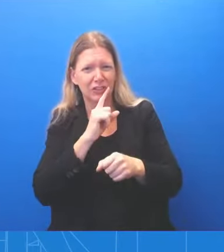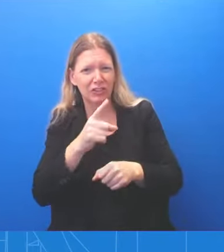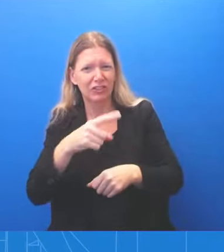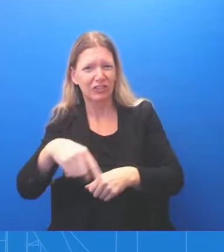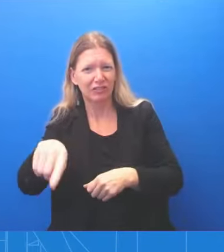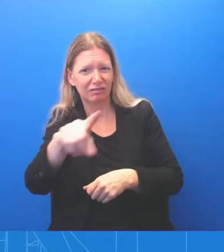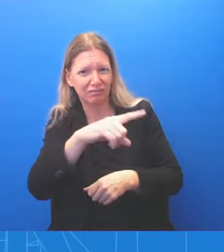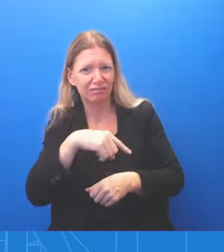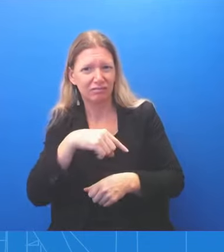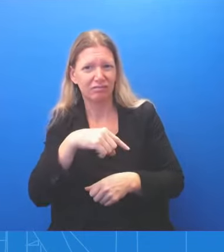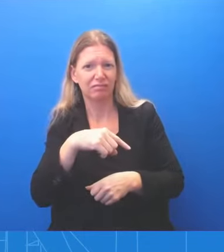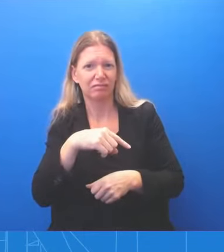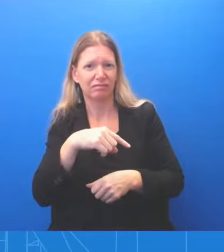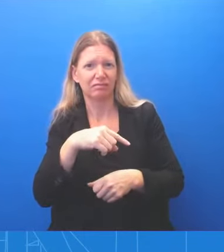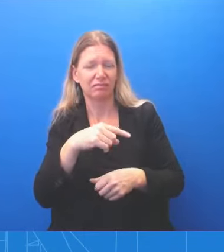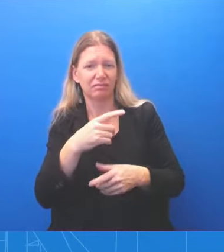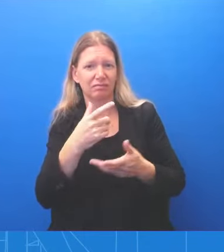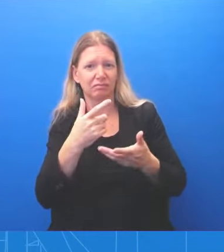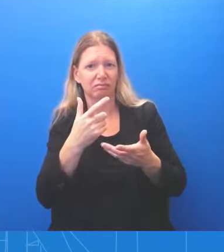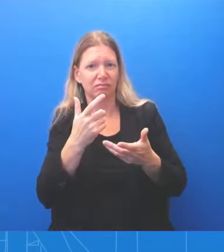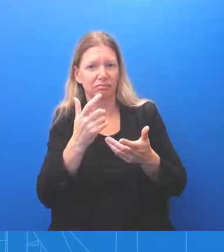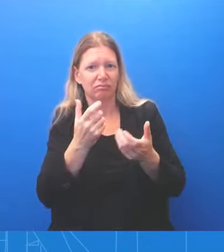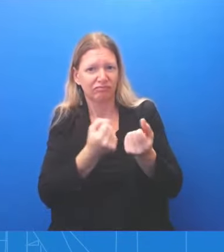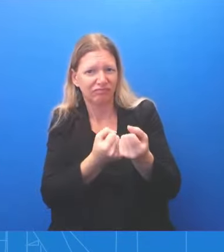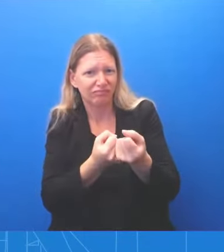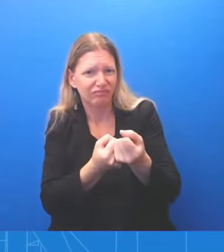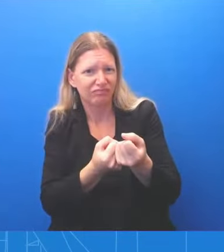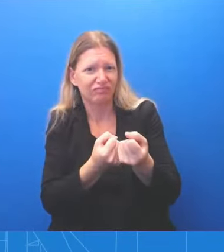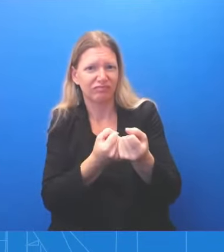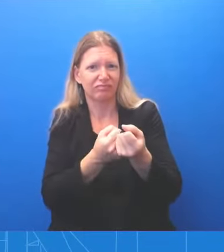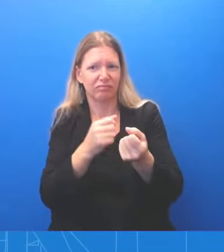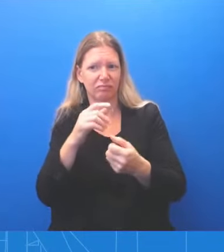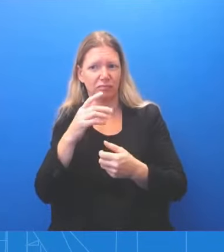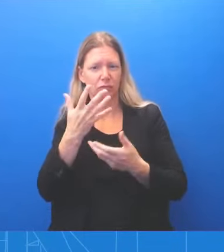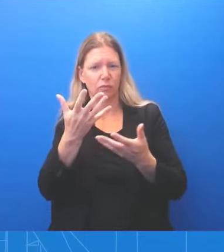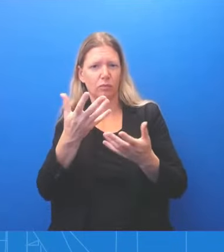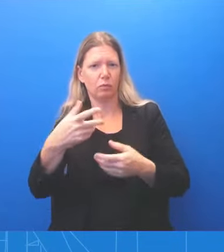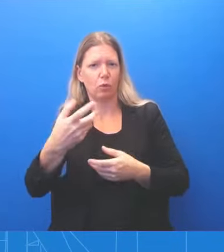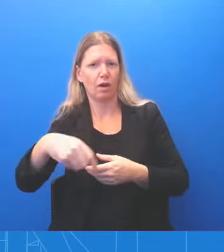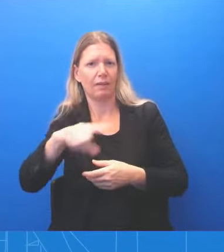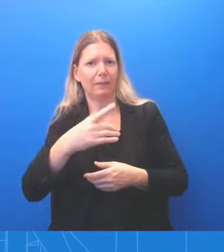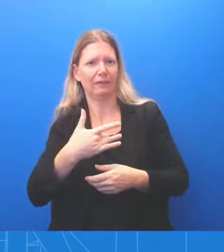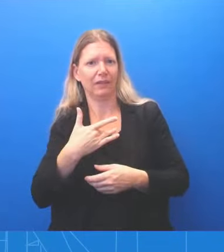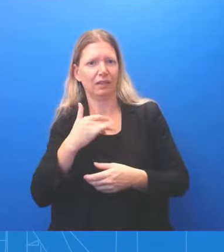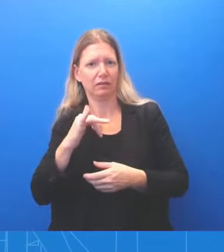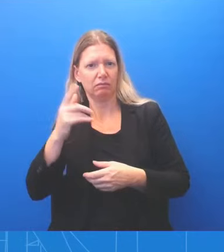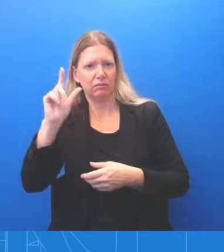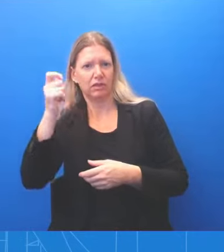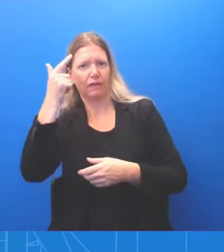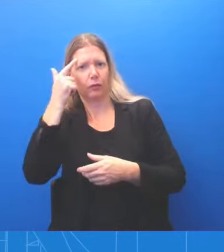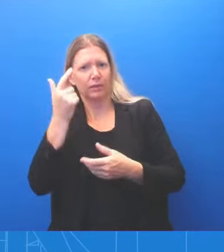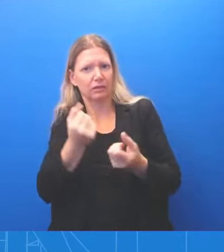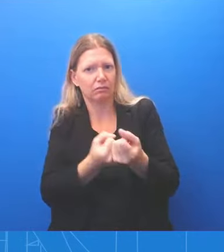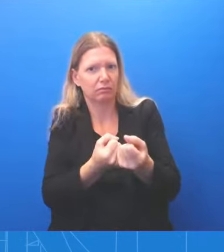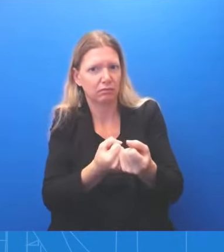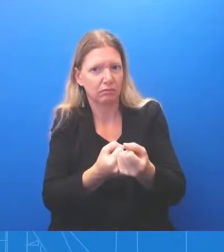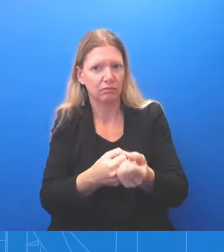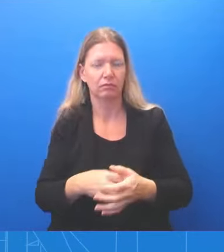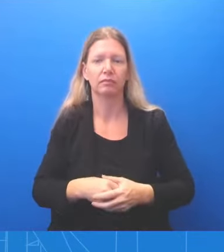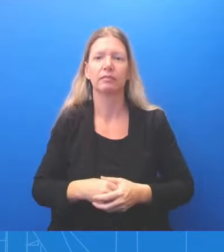through the different kind of events that they're dealing with at this time. The Press: And if need be, they'll get back on the phone together in the next few days or -- Ms. Jean-Pierre: If need be. Absolutely. The Press: Okay. Ms. Jean-Pierre: If need be.